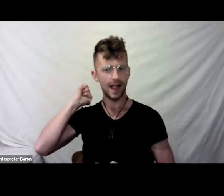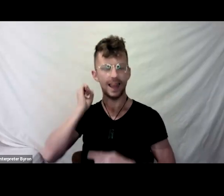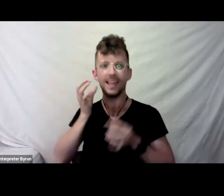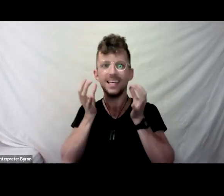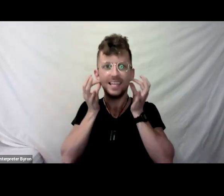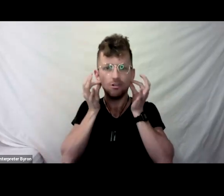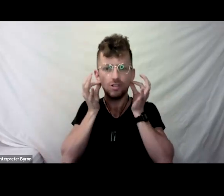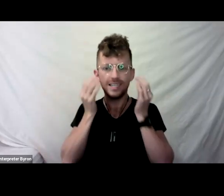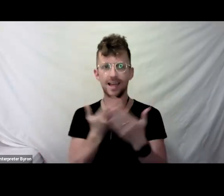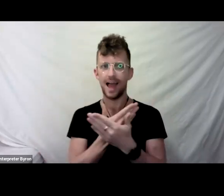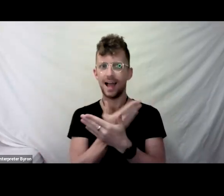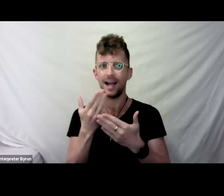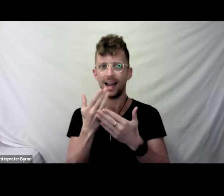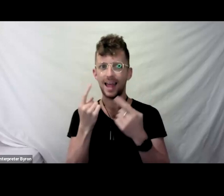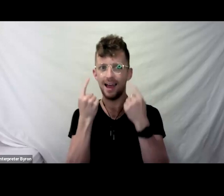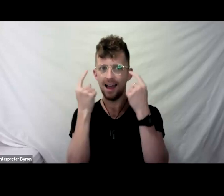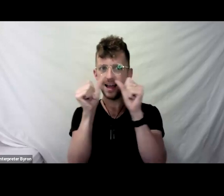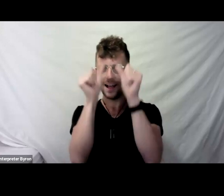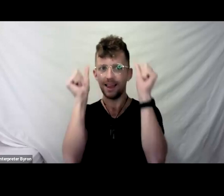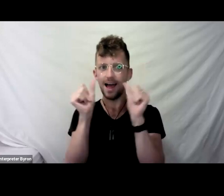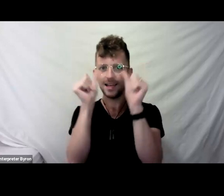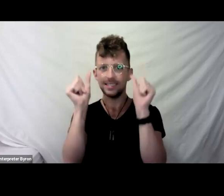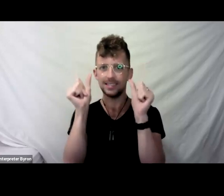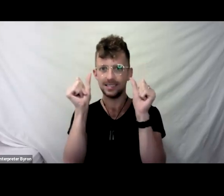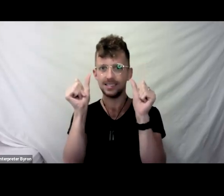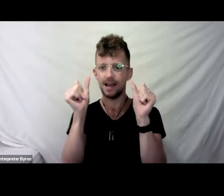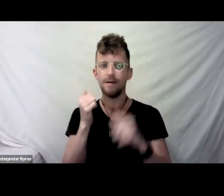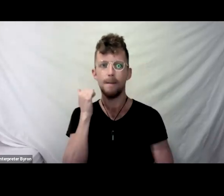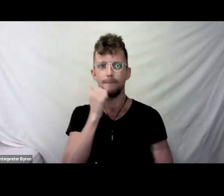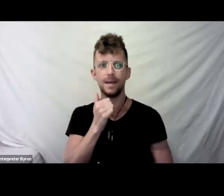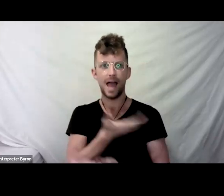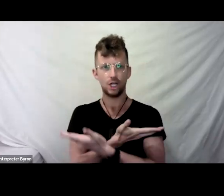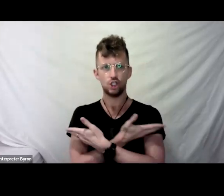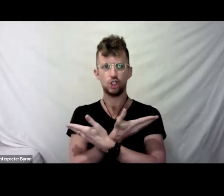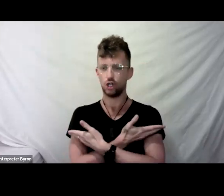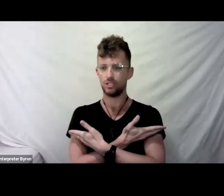and I am wearing a black shirt. I’m sitting in front of the screen.